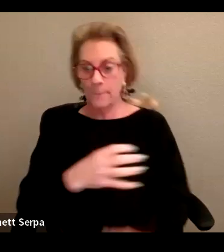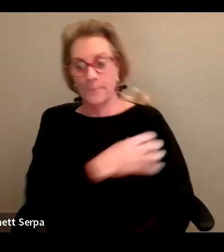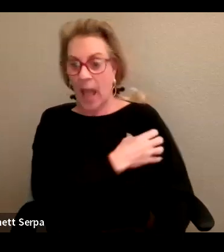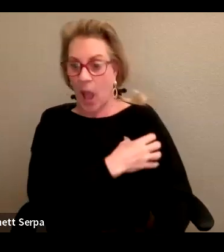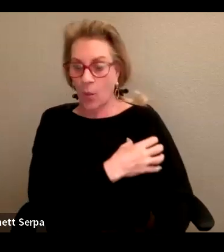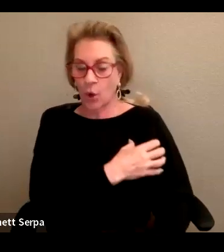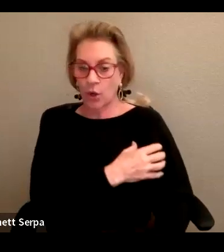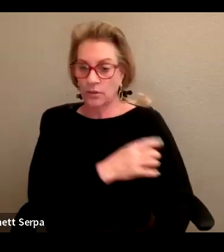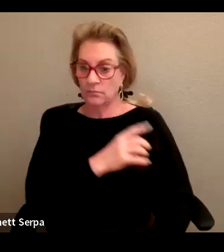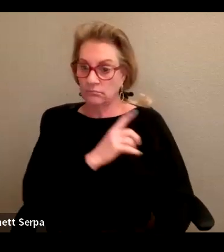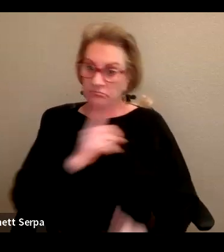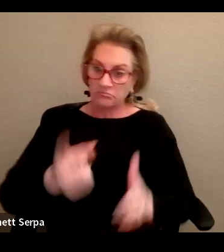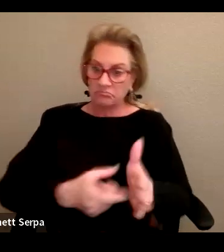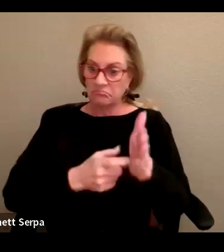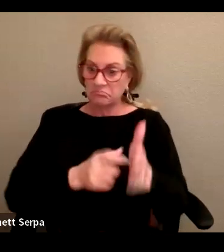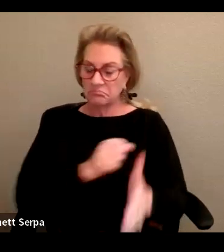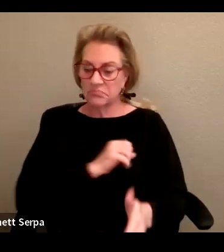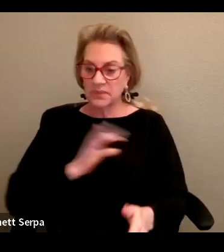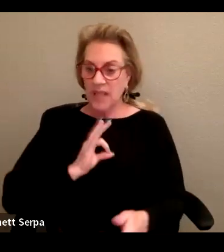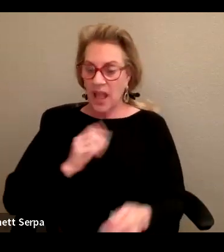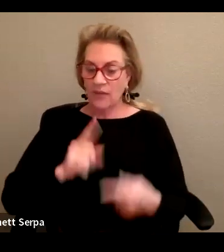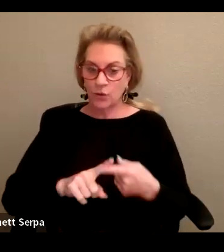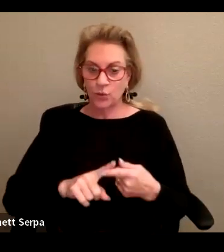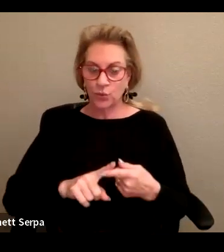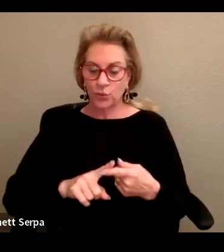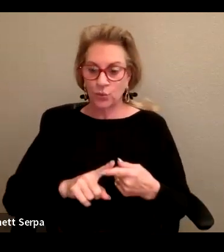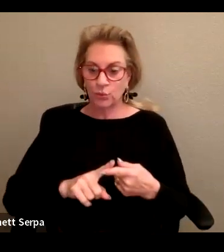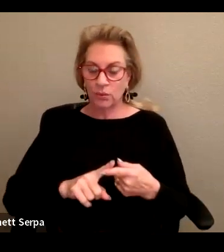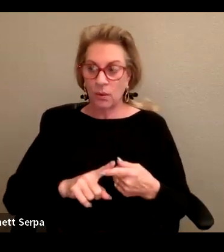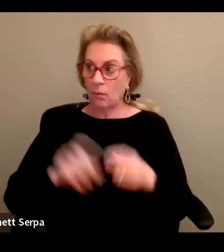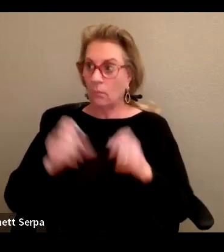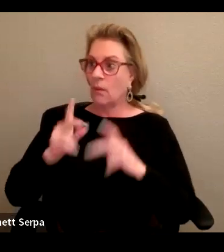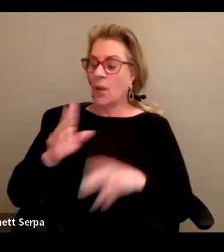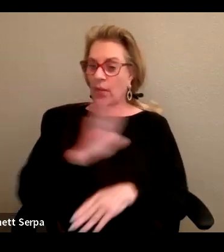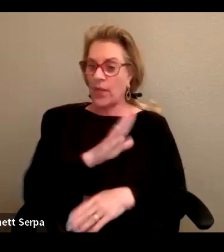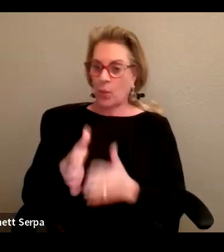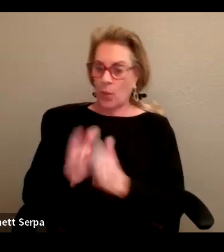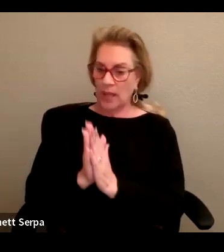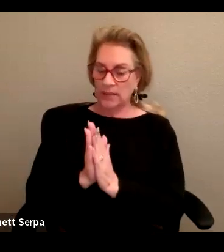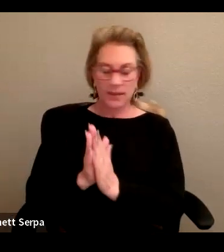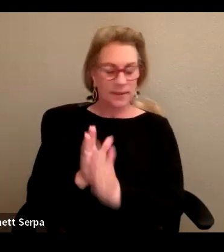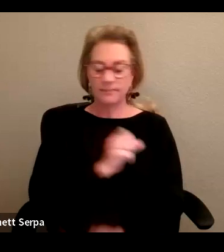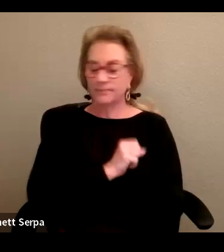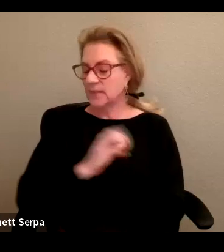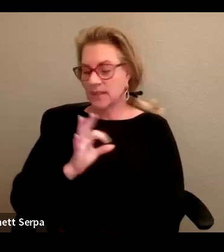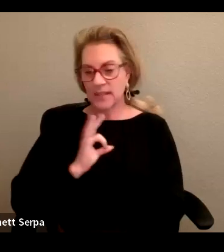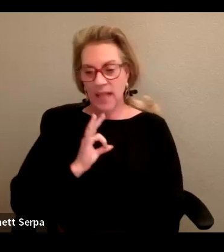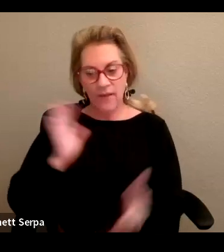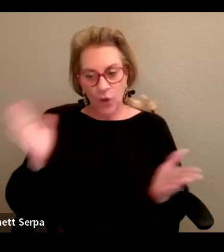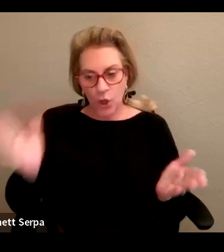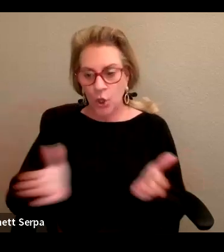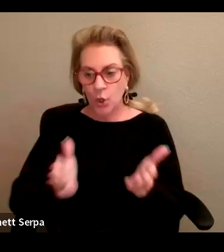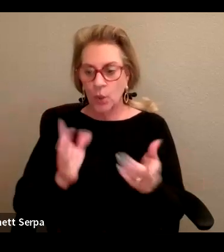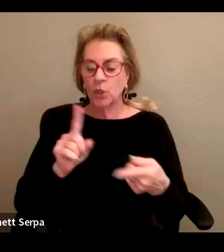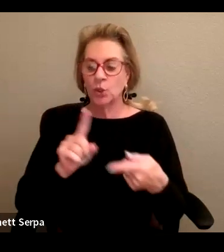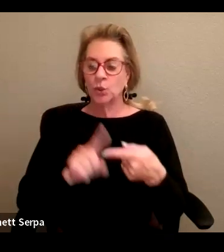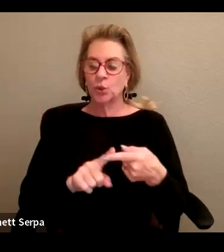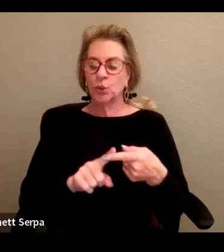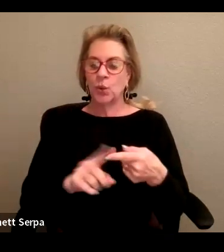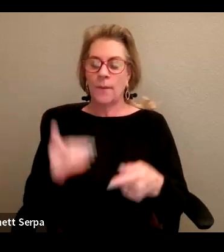staff to cooperate with his or her request again staff are encouraged to immediately contact their